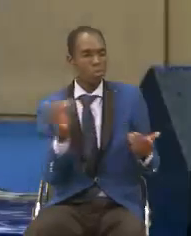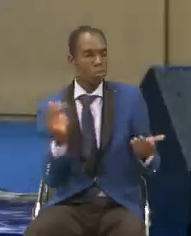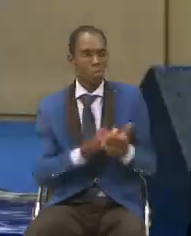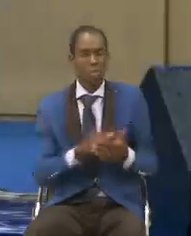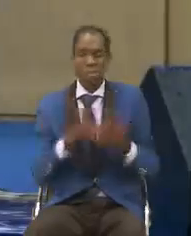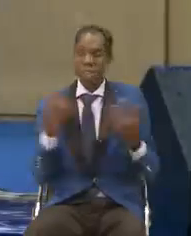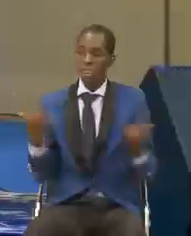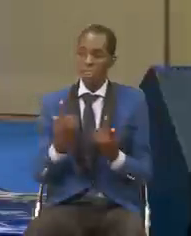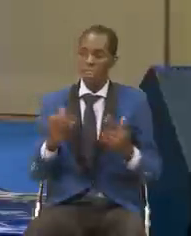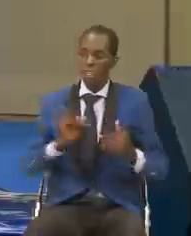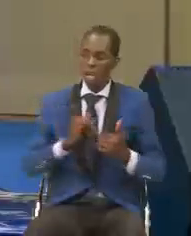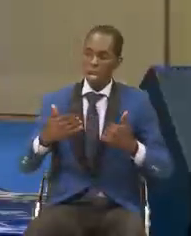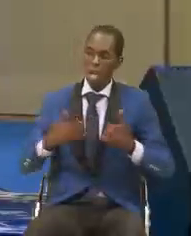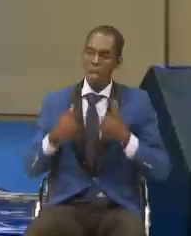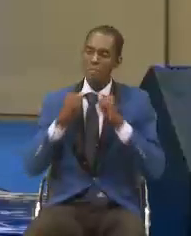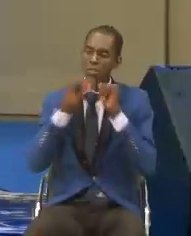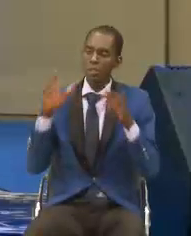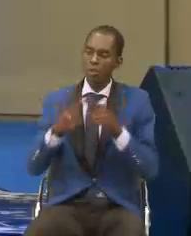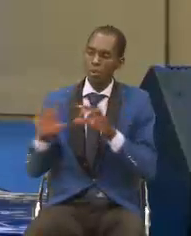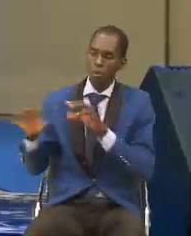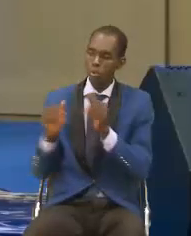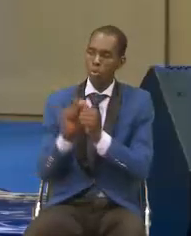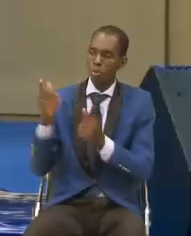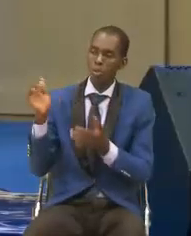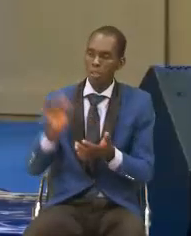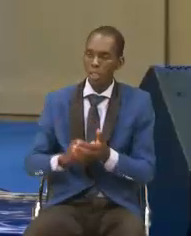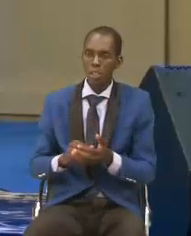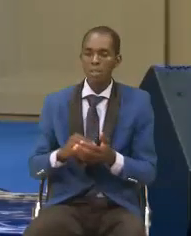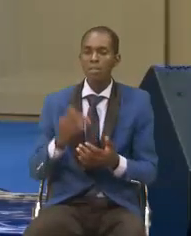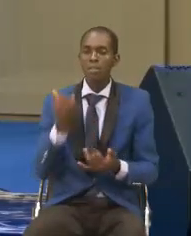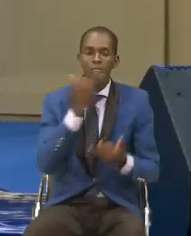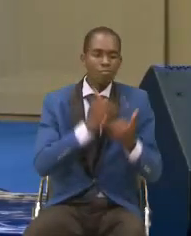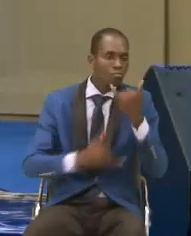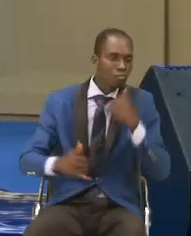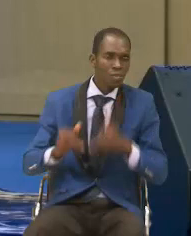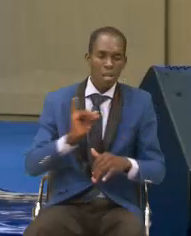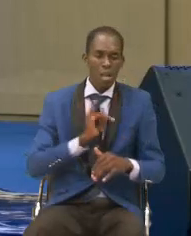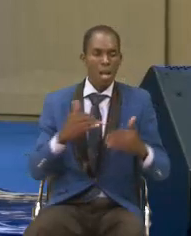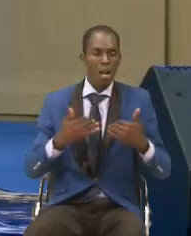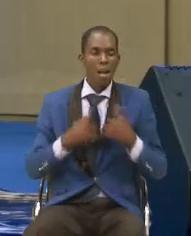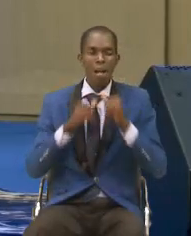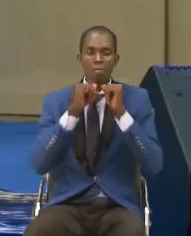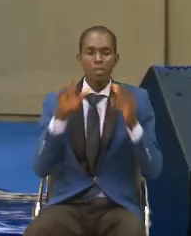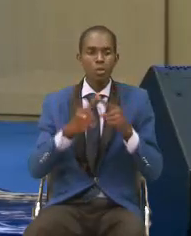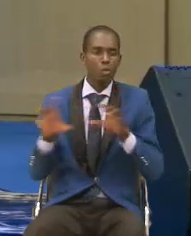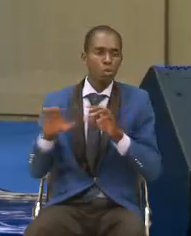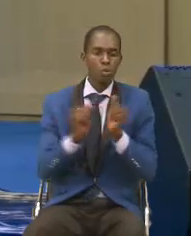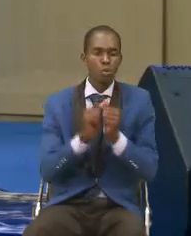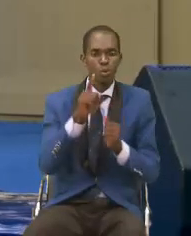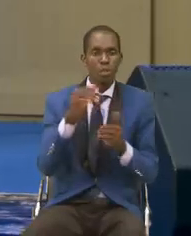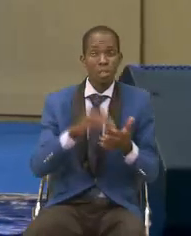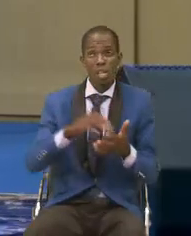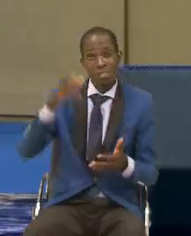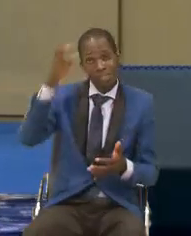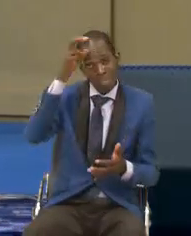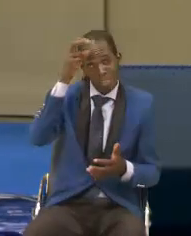with you anymore seeing i have nothing to do with you anymore transgression i have nothing to do